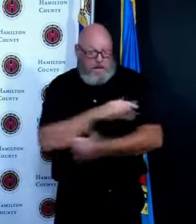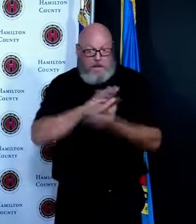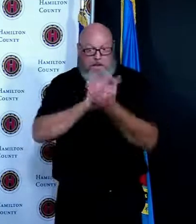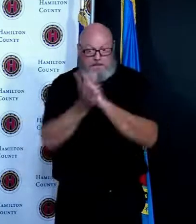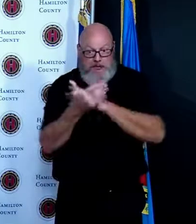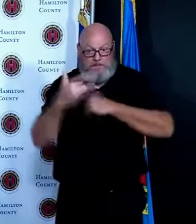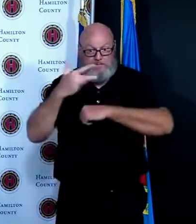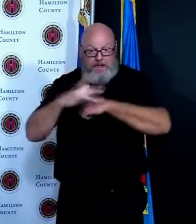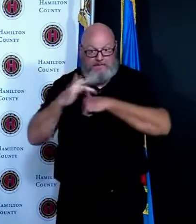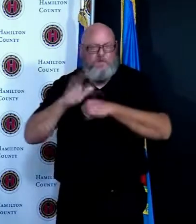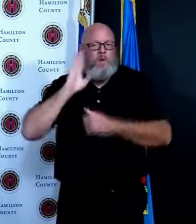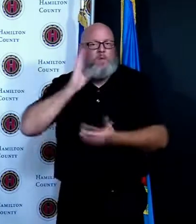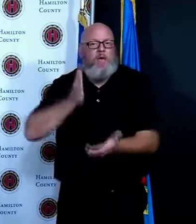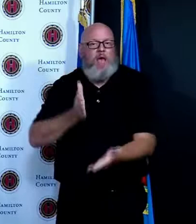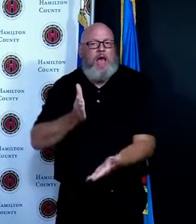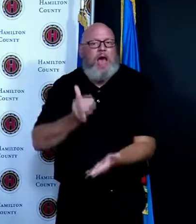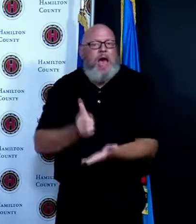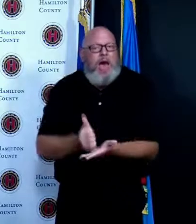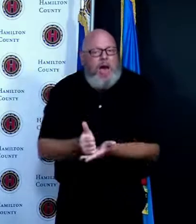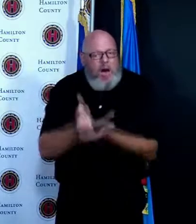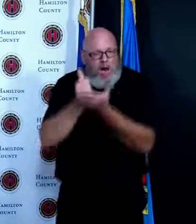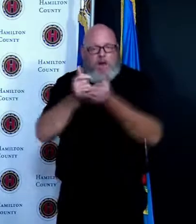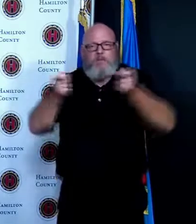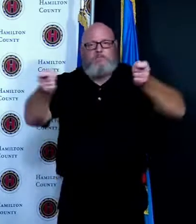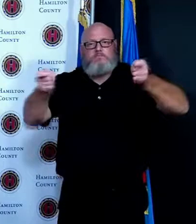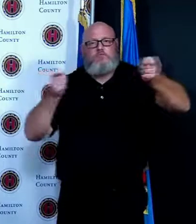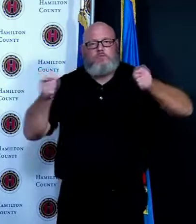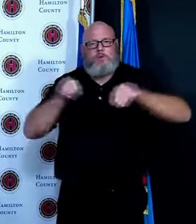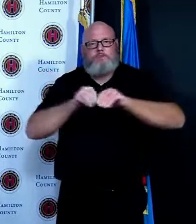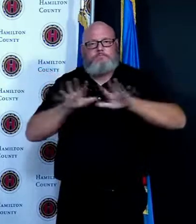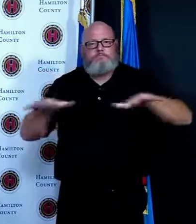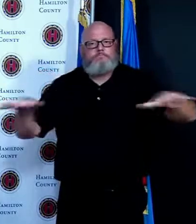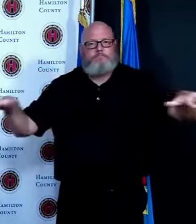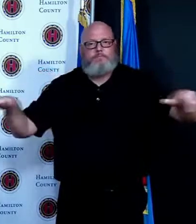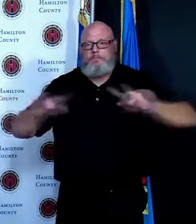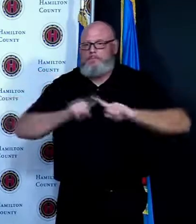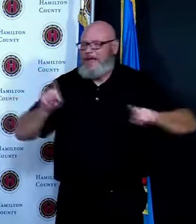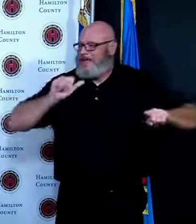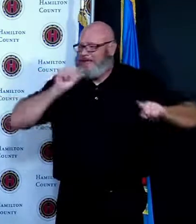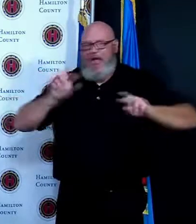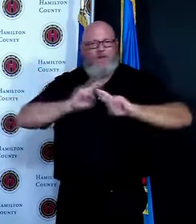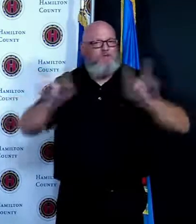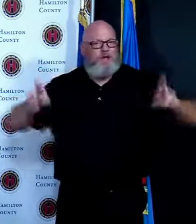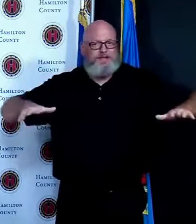Covid-19. we have the ability to keep coveted low in our community we've actually done it once so